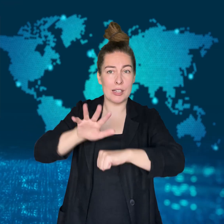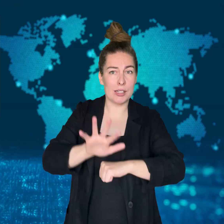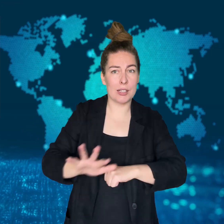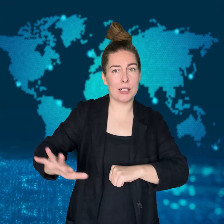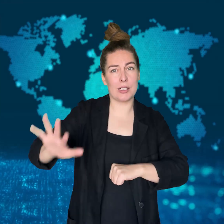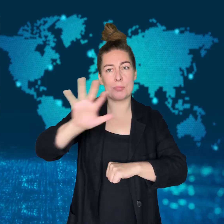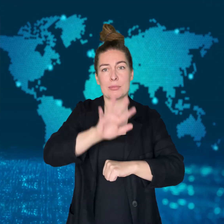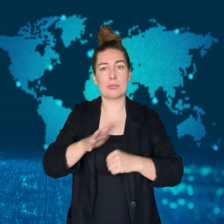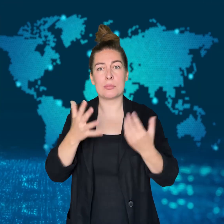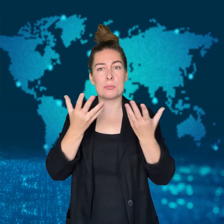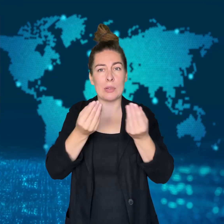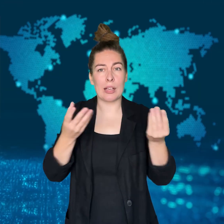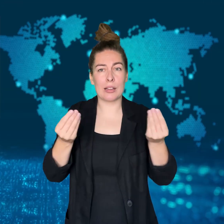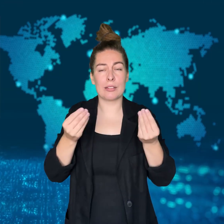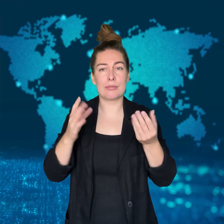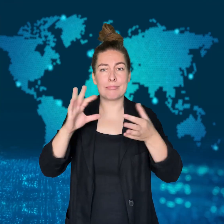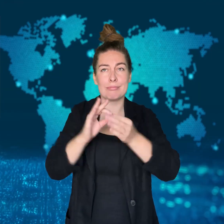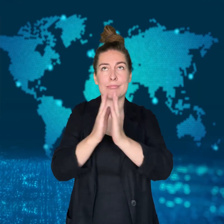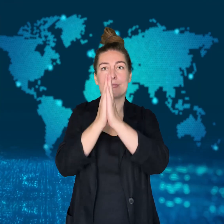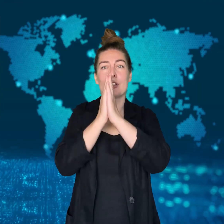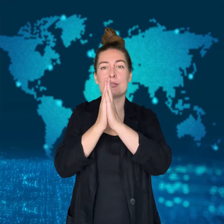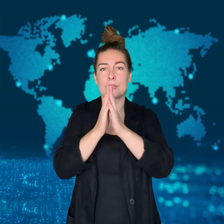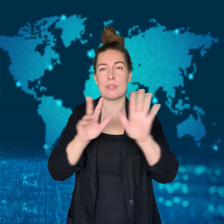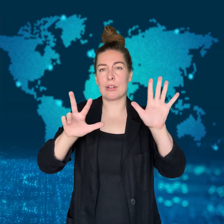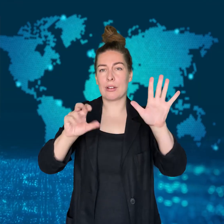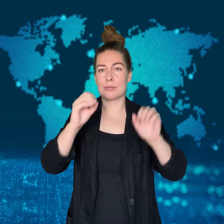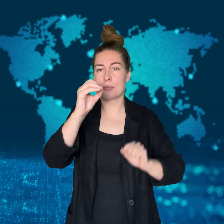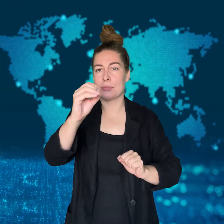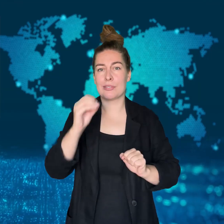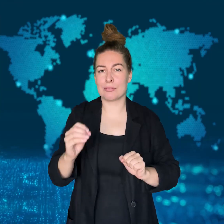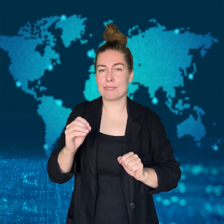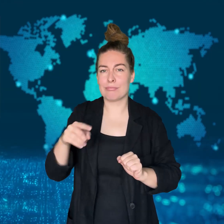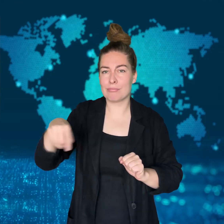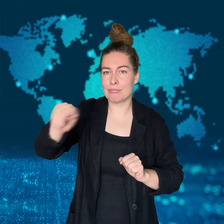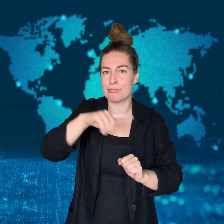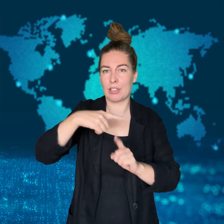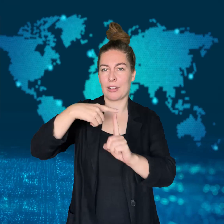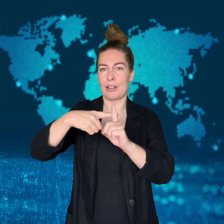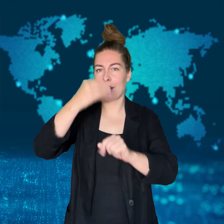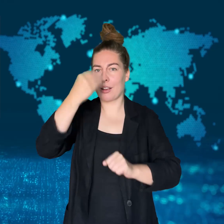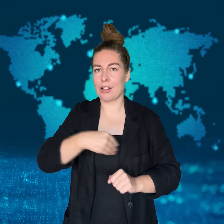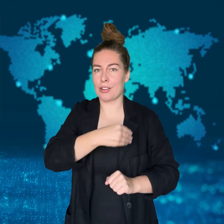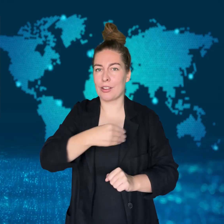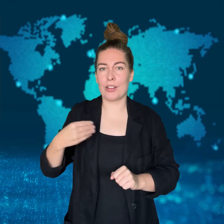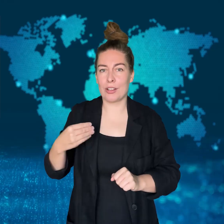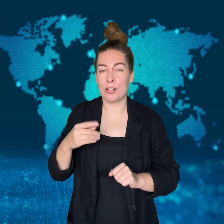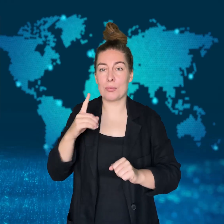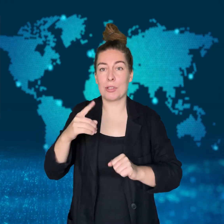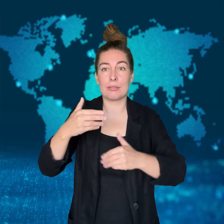The video went viral and caused outrage in the Philippines,